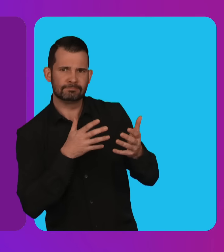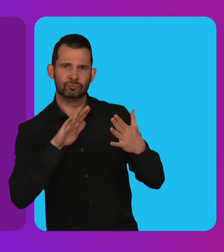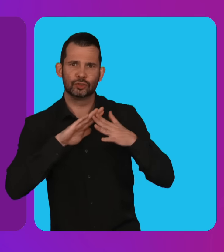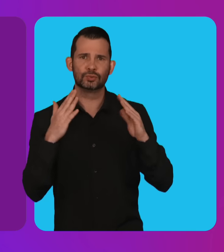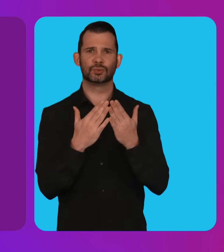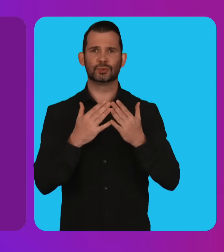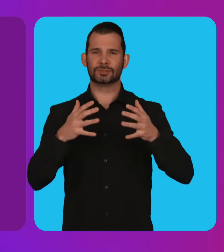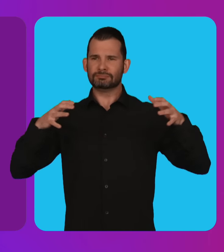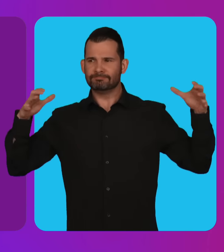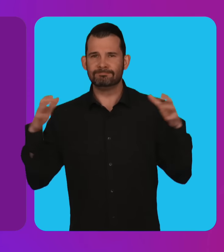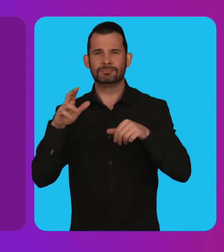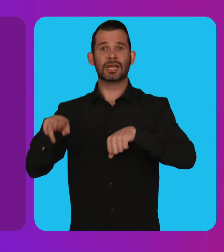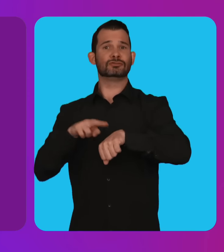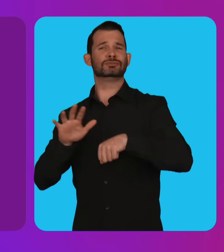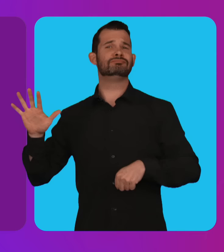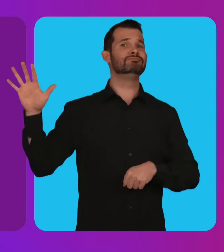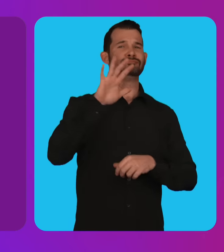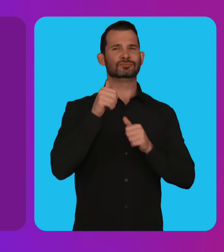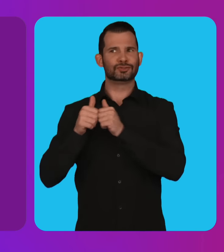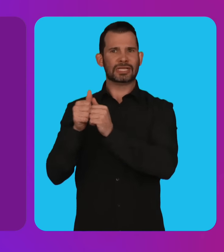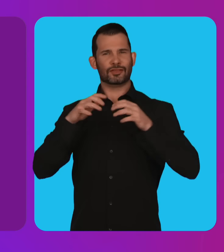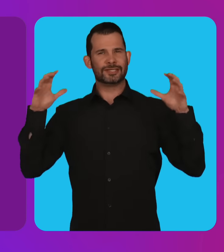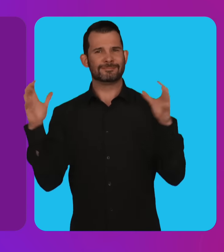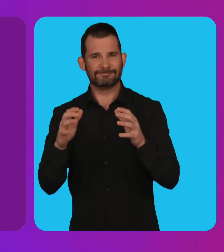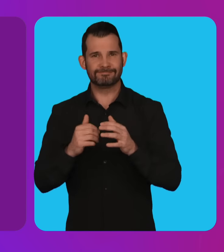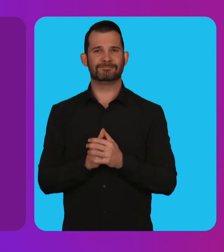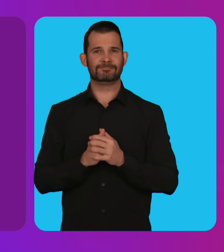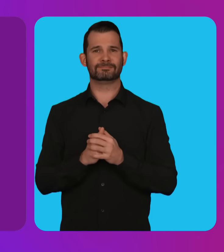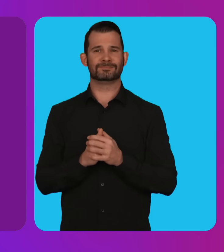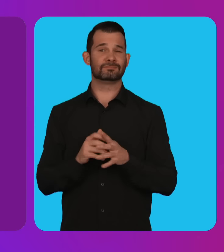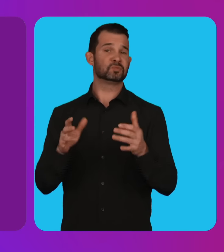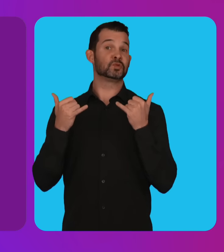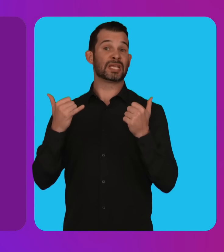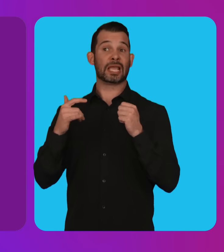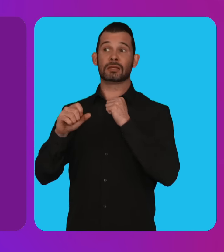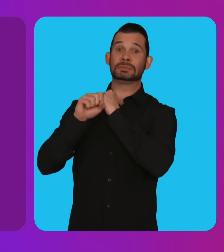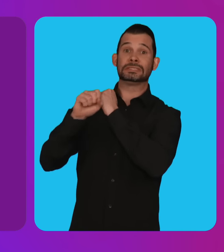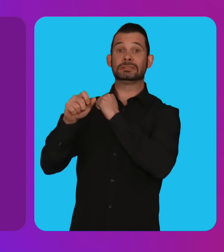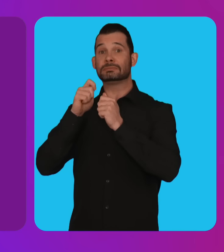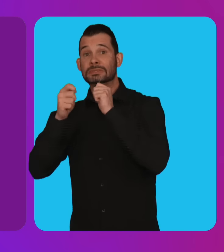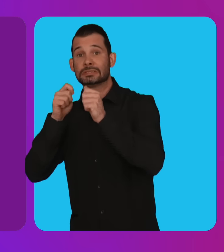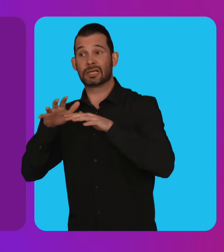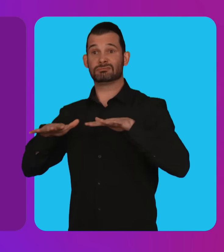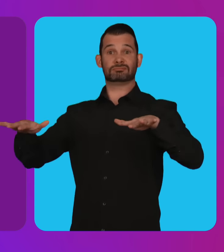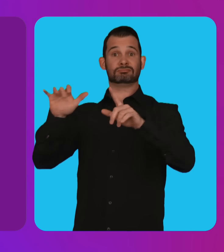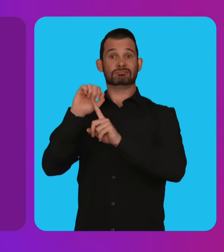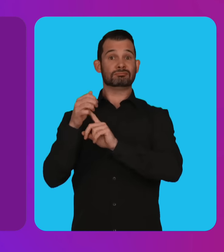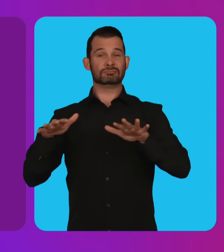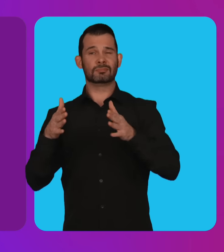In today's media landscape, public broadcasters generally face a number of challenges, including